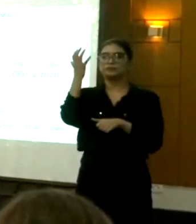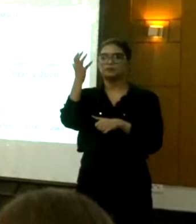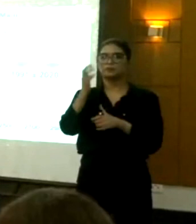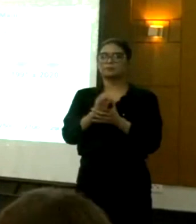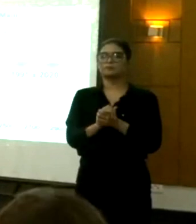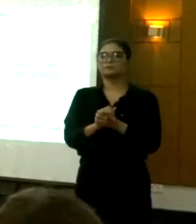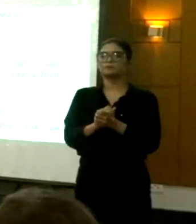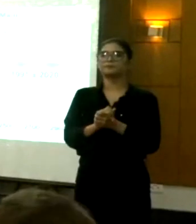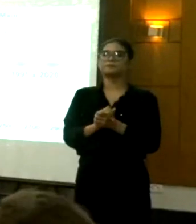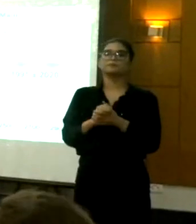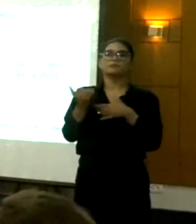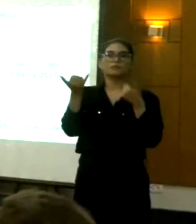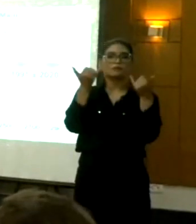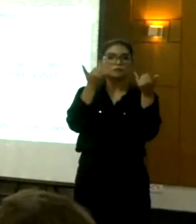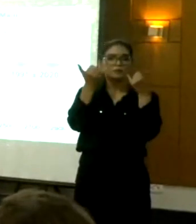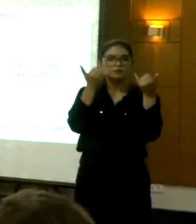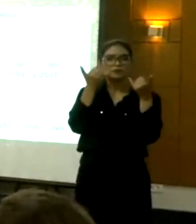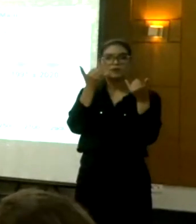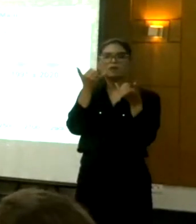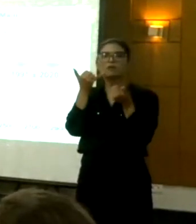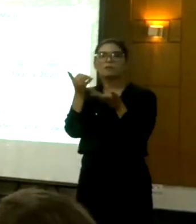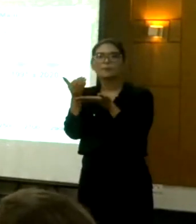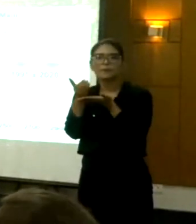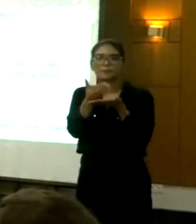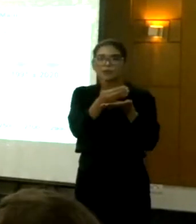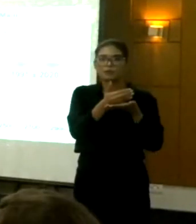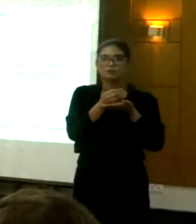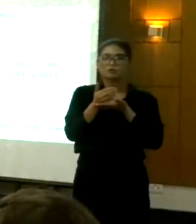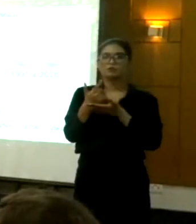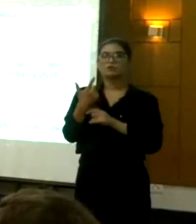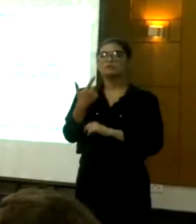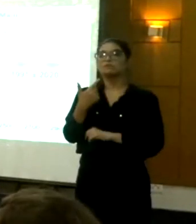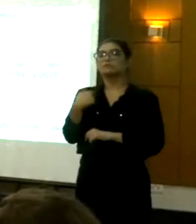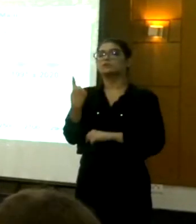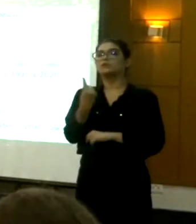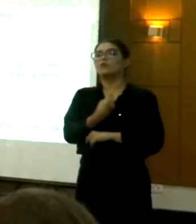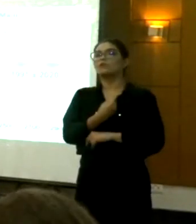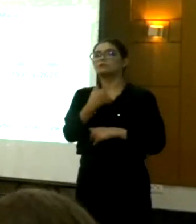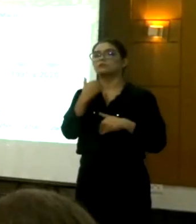the mappings I have heard the following so we are heading towards a climate